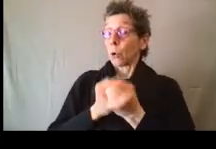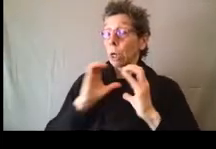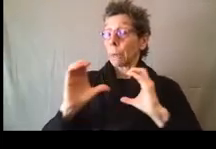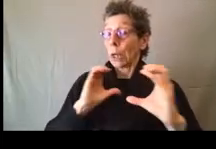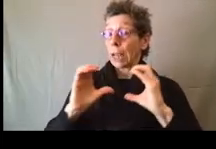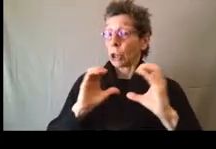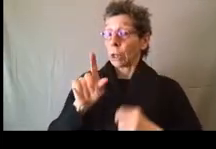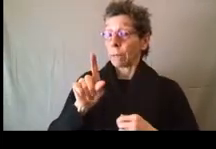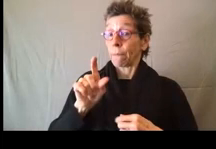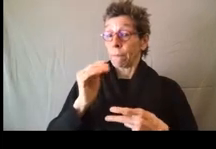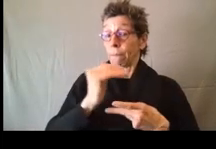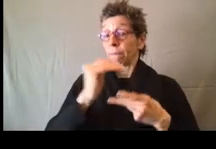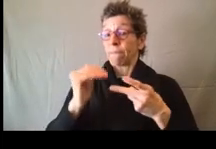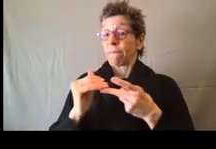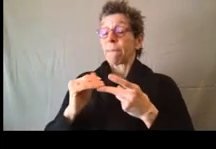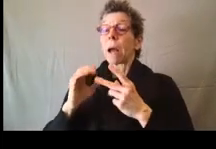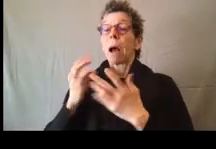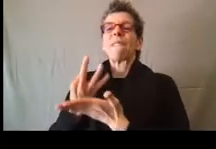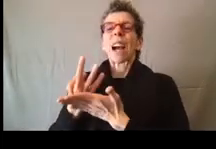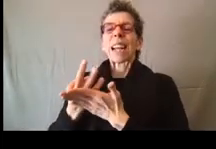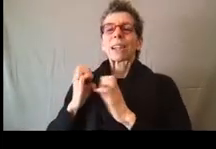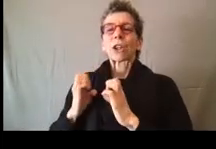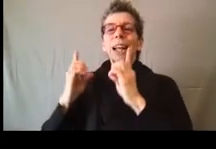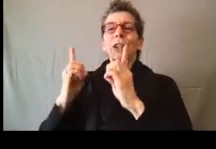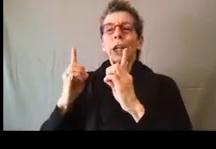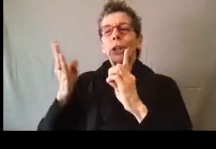and the category of financial education and counseling.